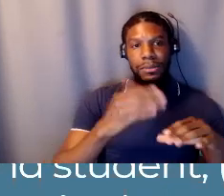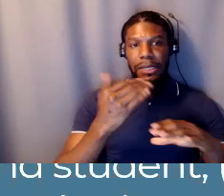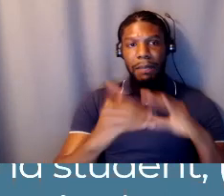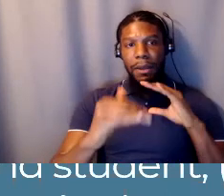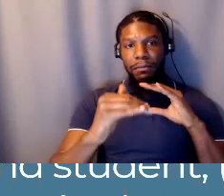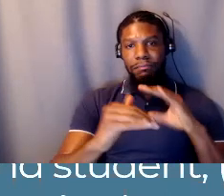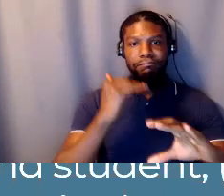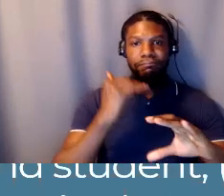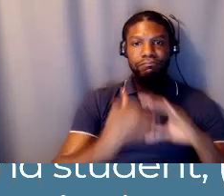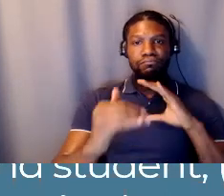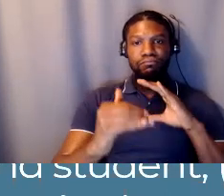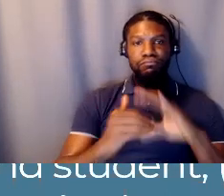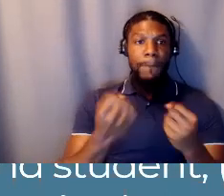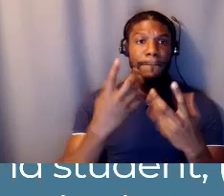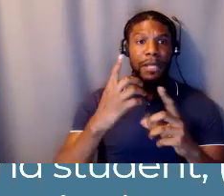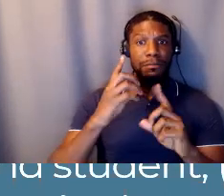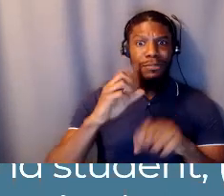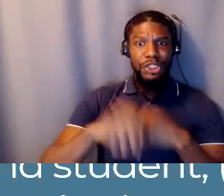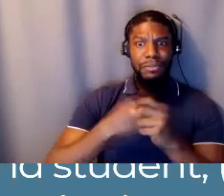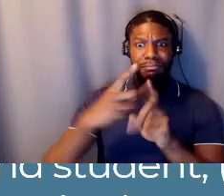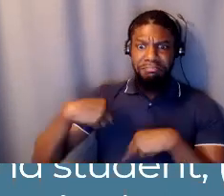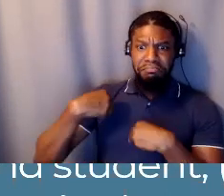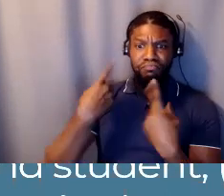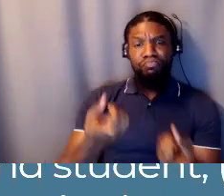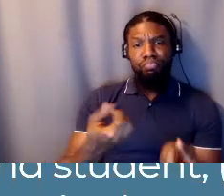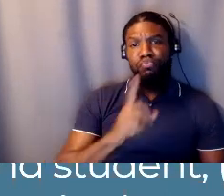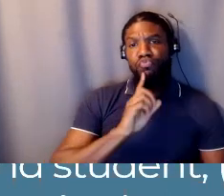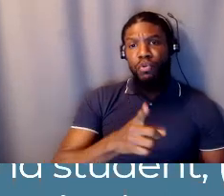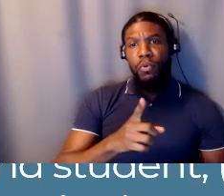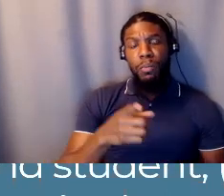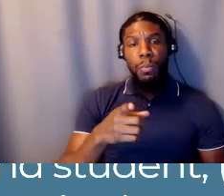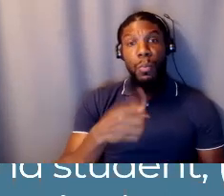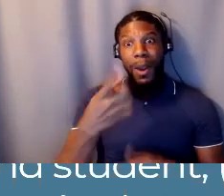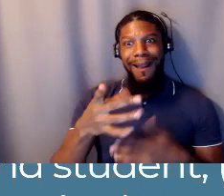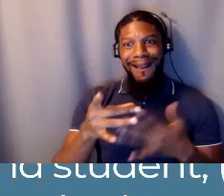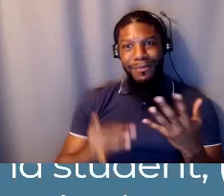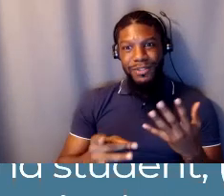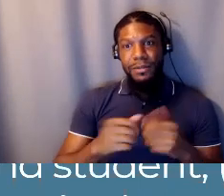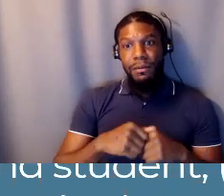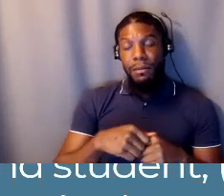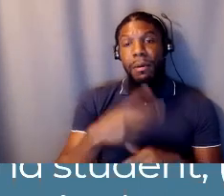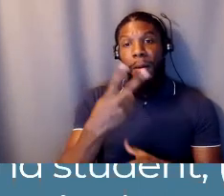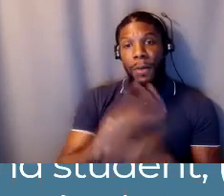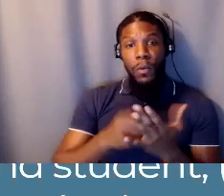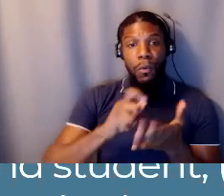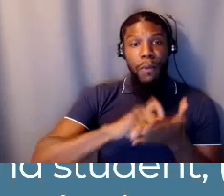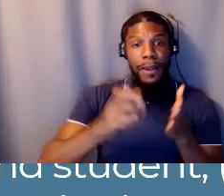And that is a very viable option that I think writers and tutors can become very comfortable with.